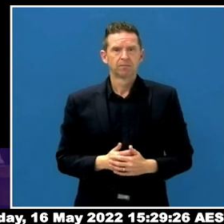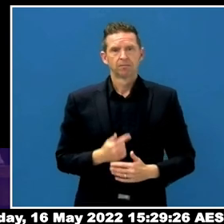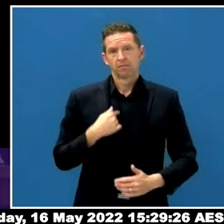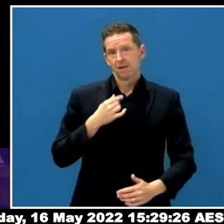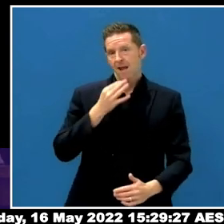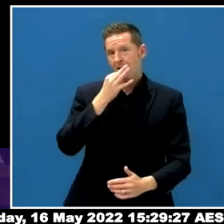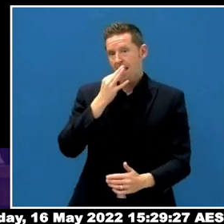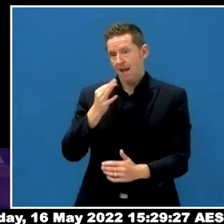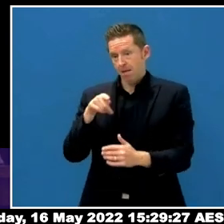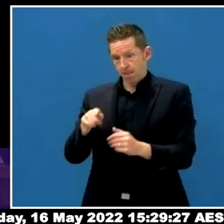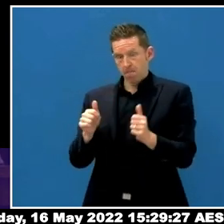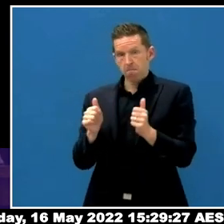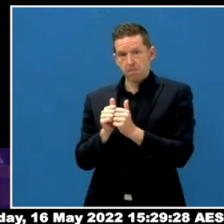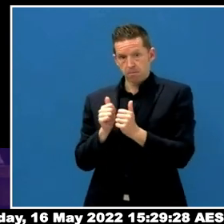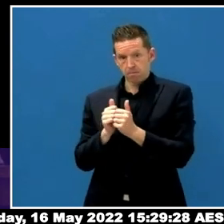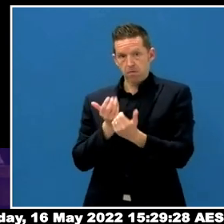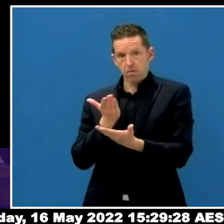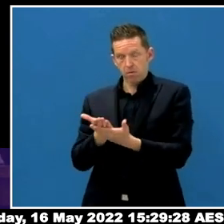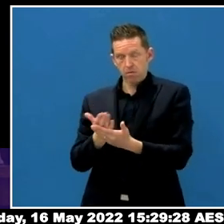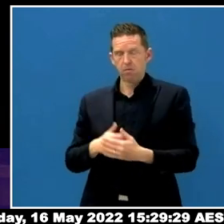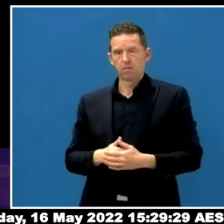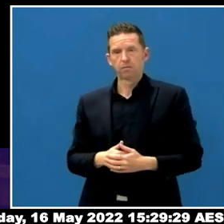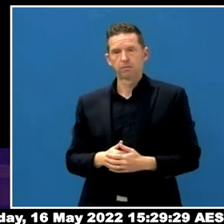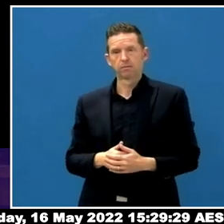your evidence is, it appears to be a copy of that six week agreement.